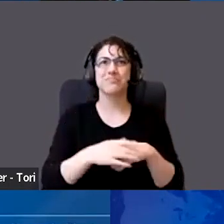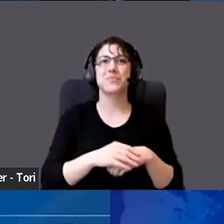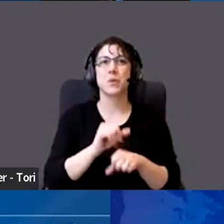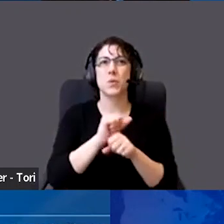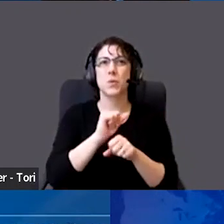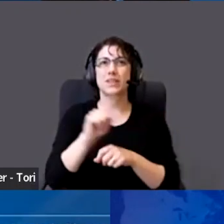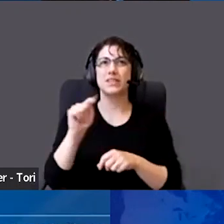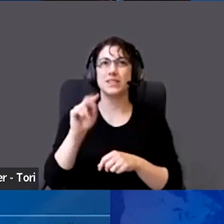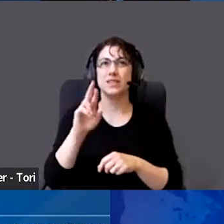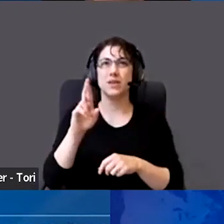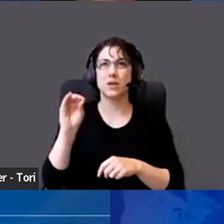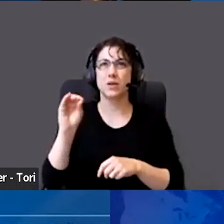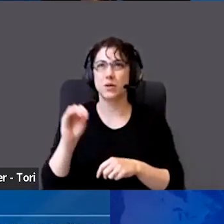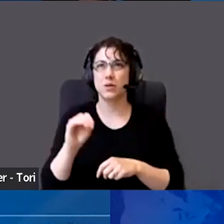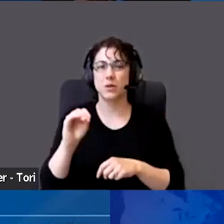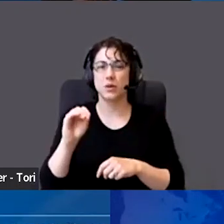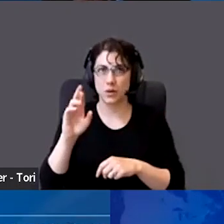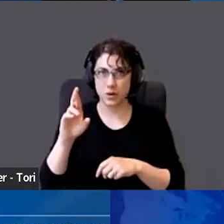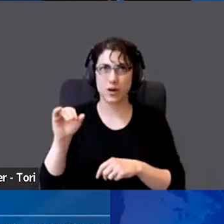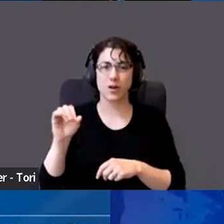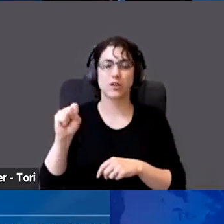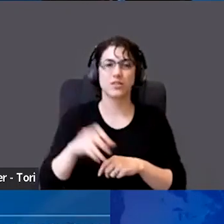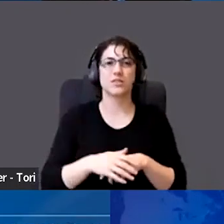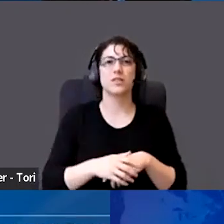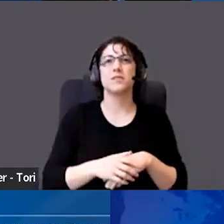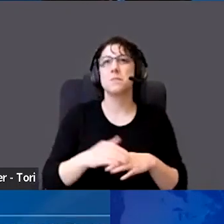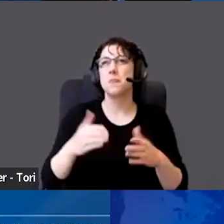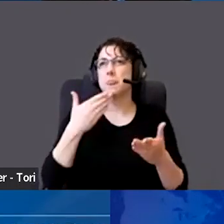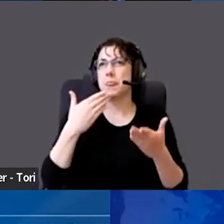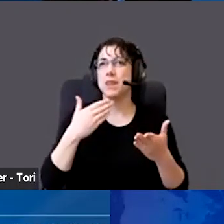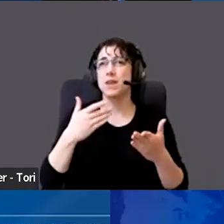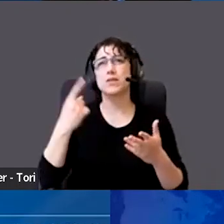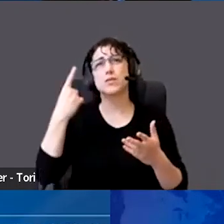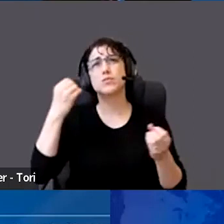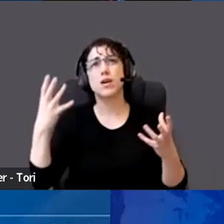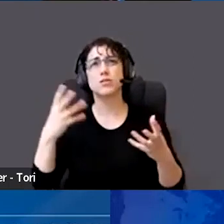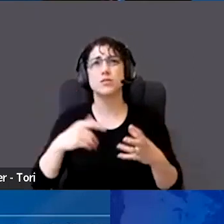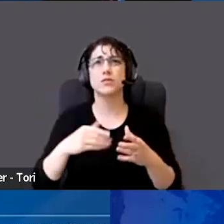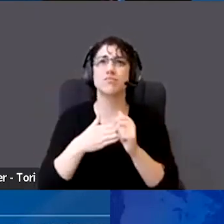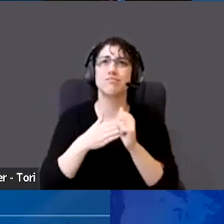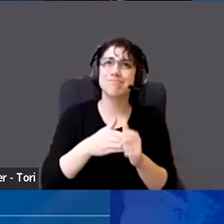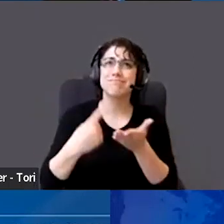Thanks very much, Daniel and Monica, again for leading this discussion, and also for your leadership on this workgroup. It's very exciting.